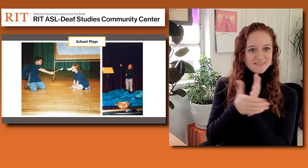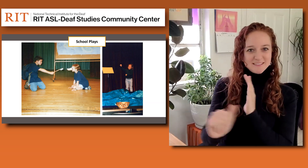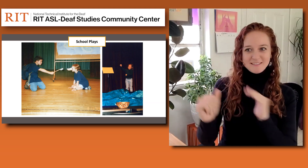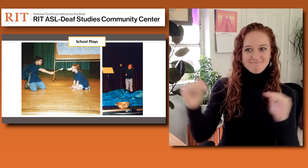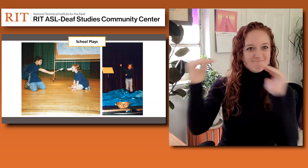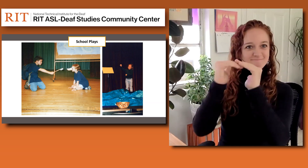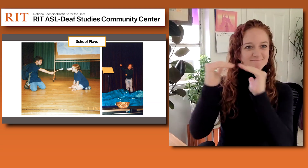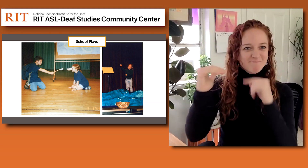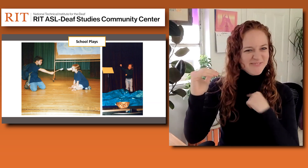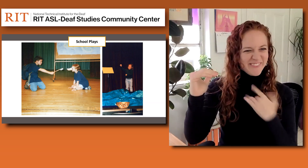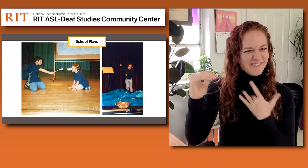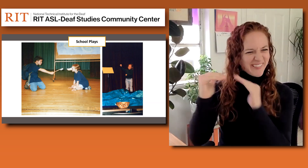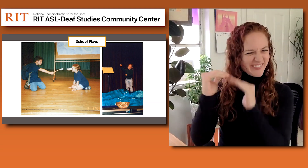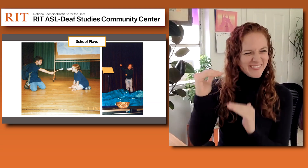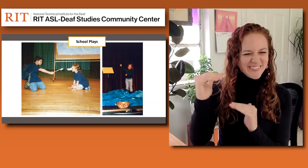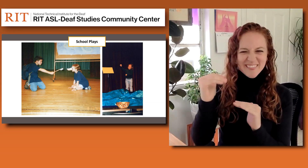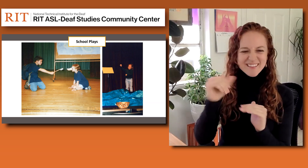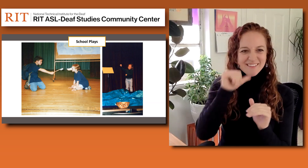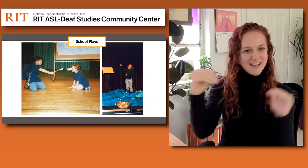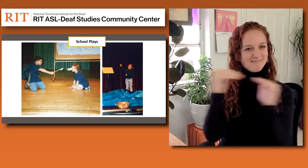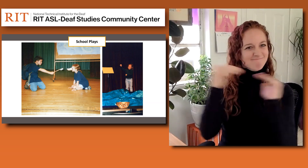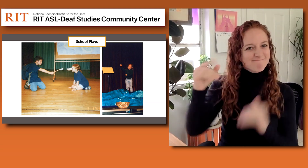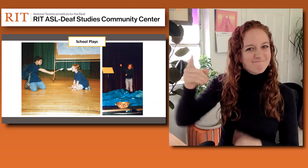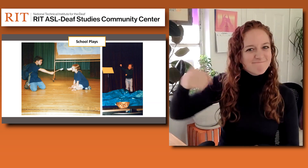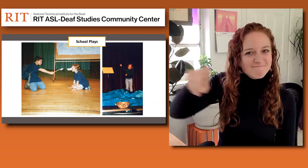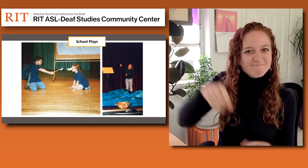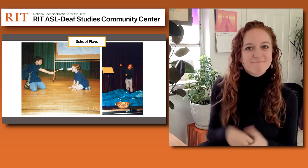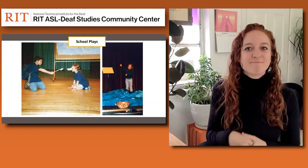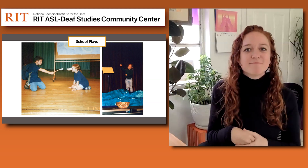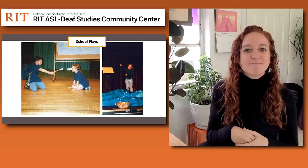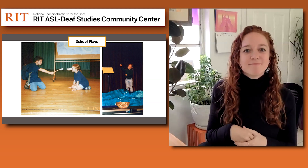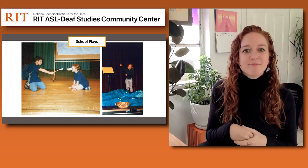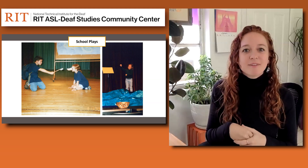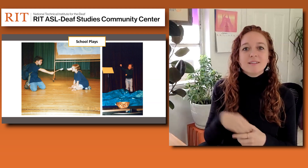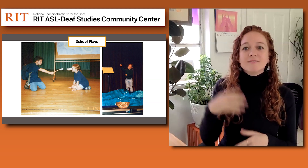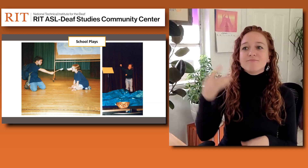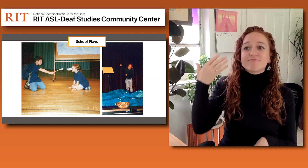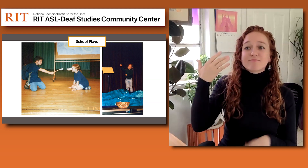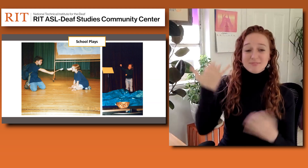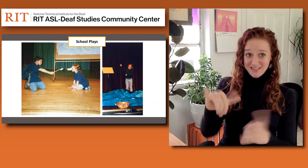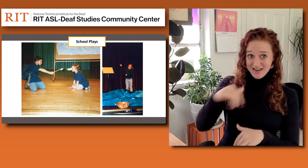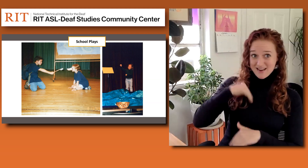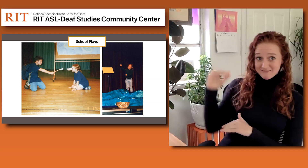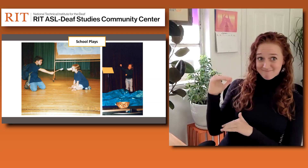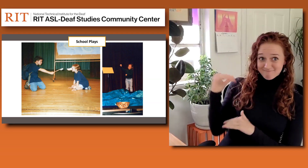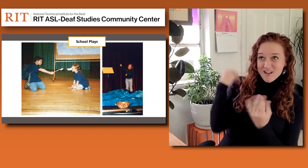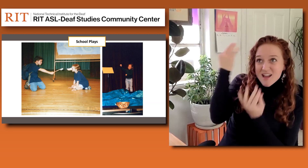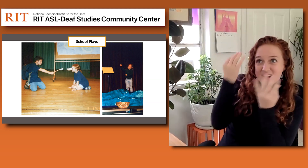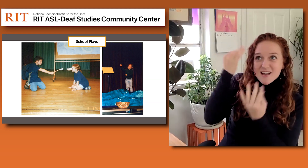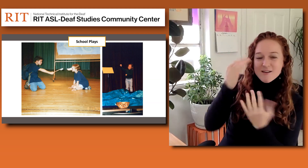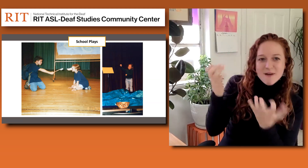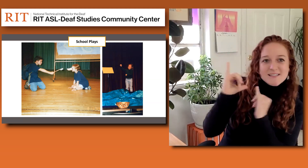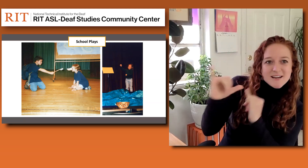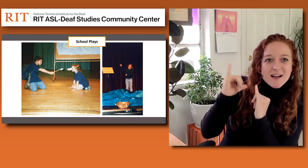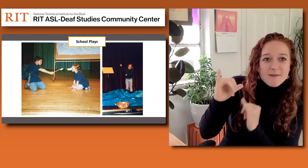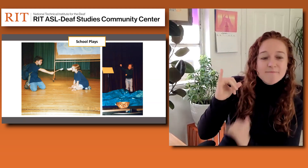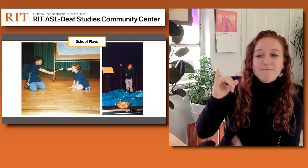and I wish I could do the same thing. I wish my skill level was the same. I didn't feel like I had that skill level. This is as a child.